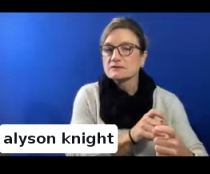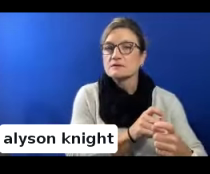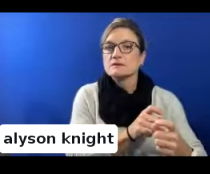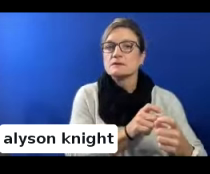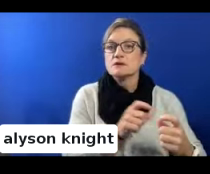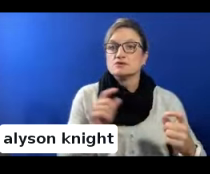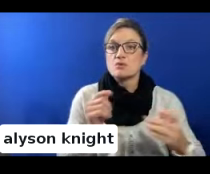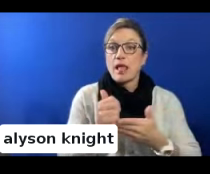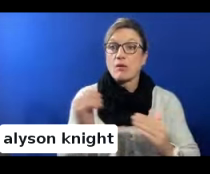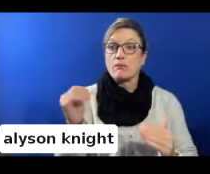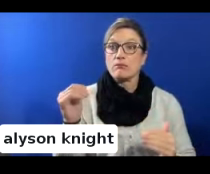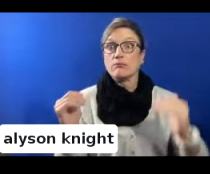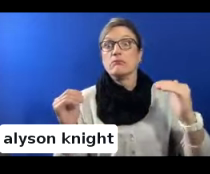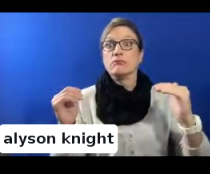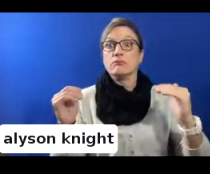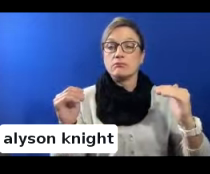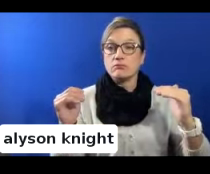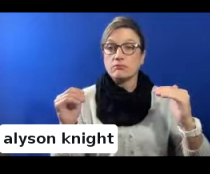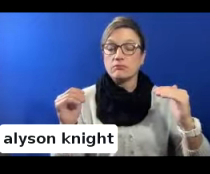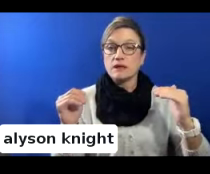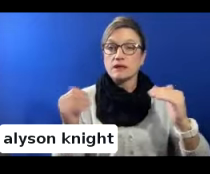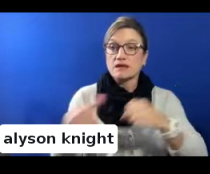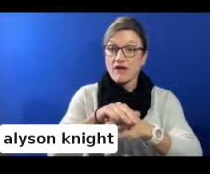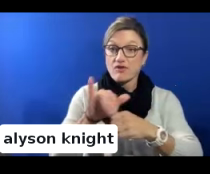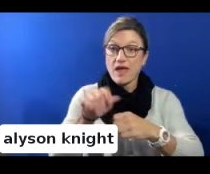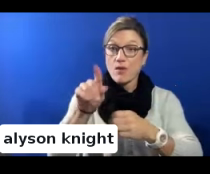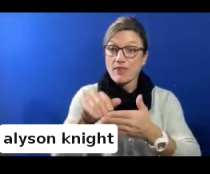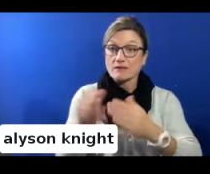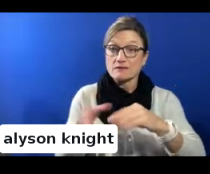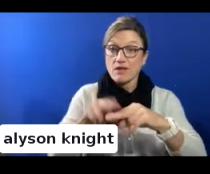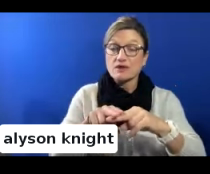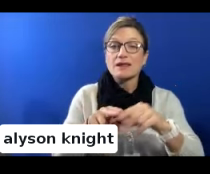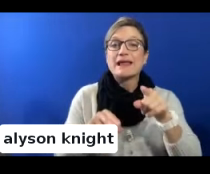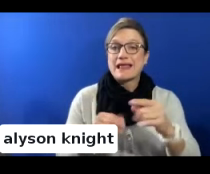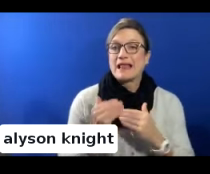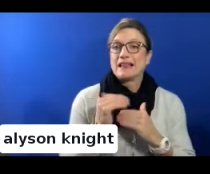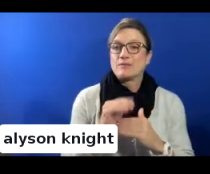$1,000 increase, then limit your expense only to $3,000, which is